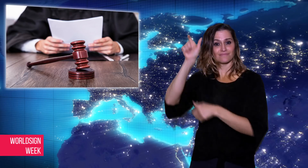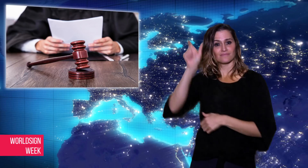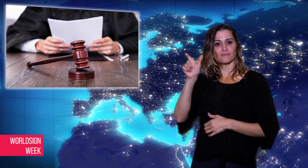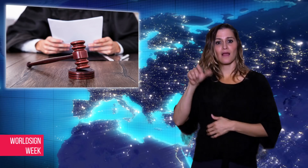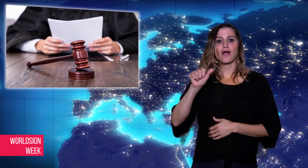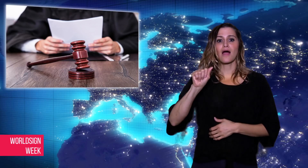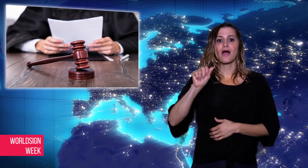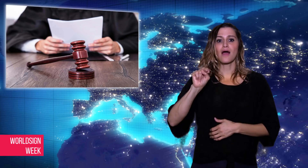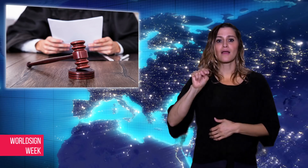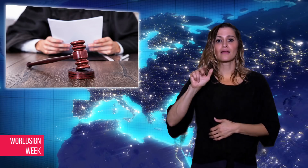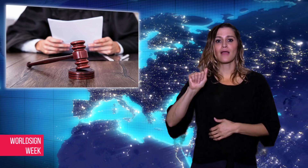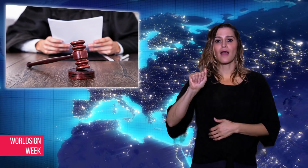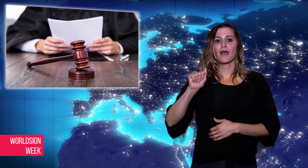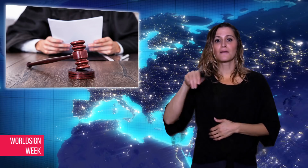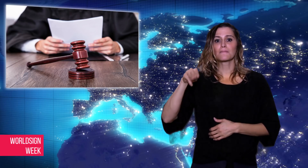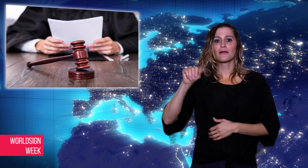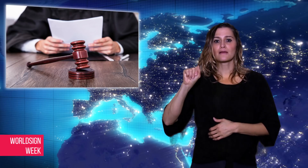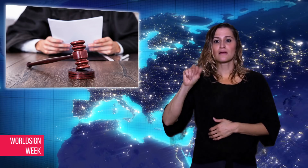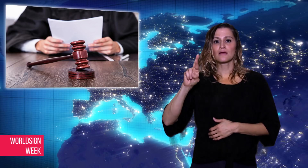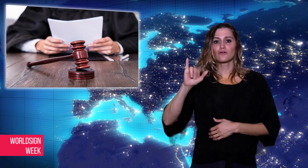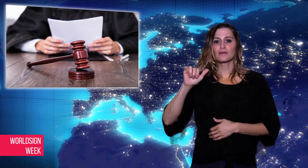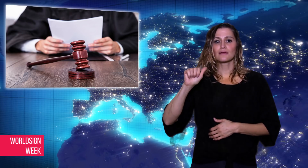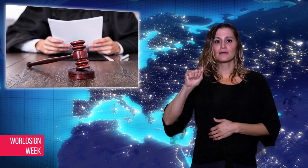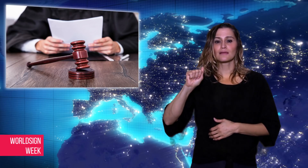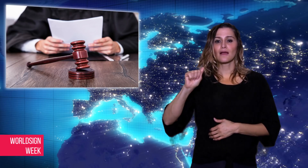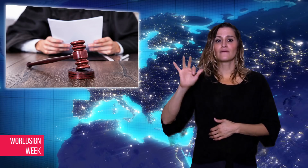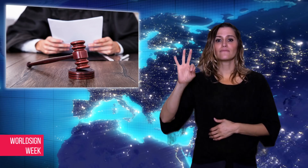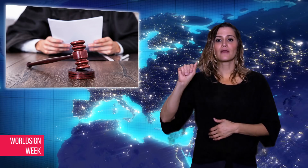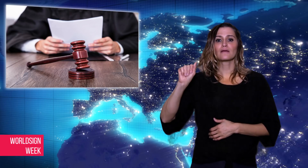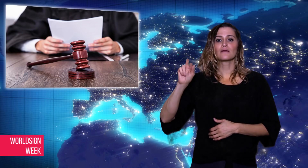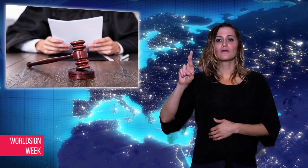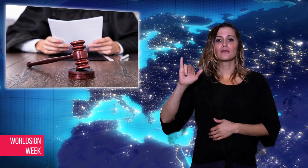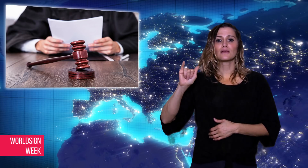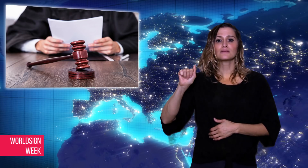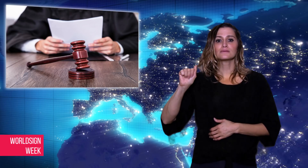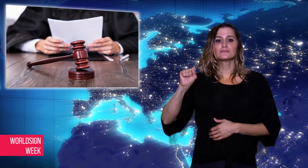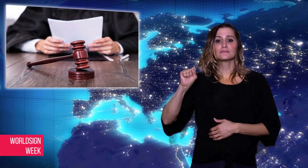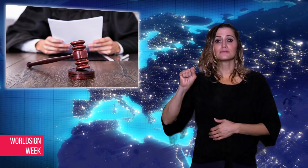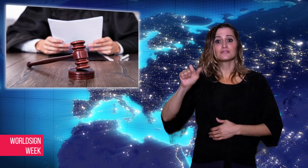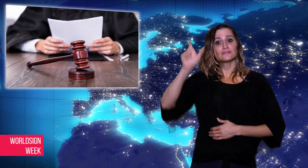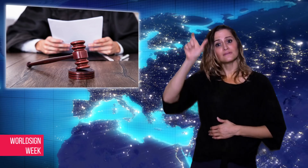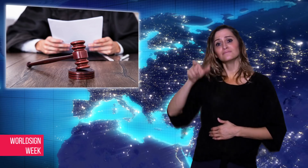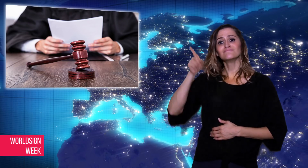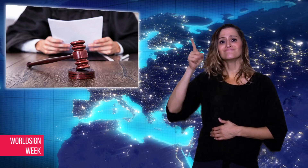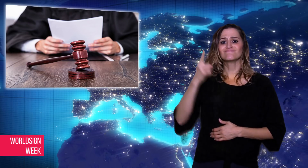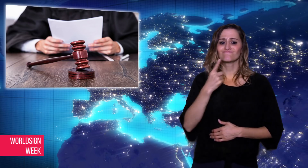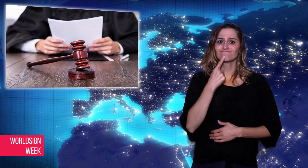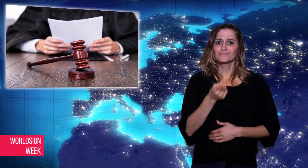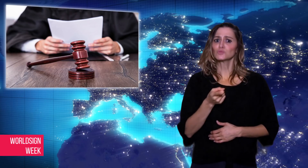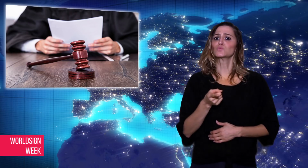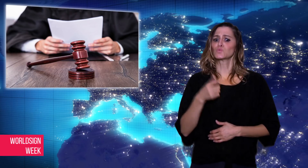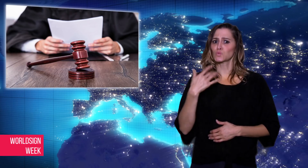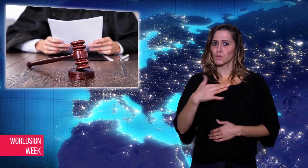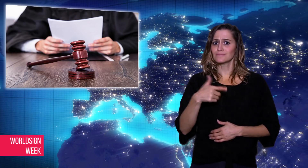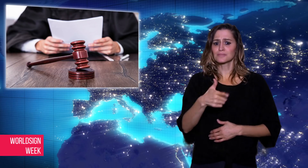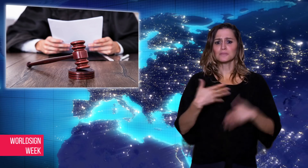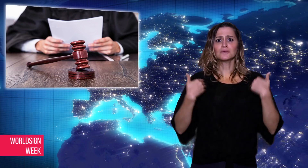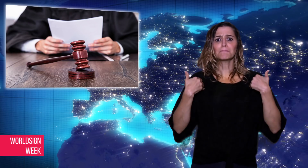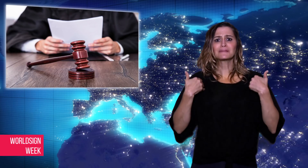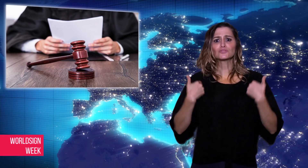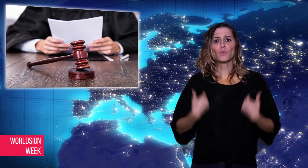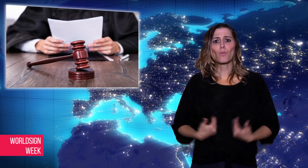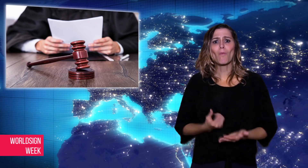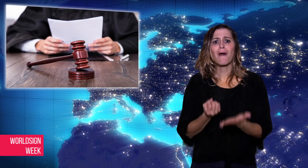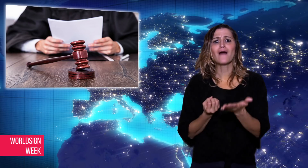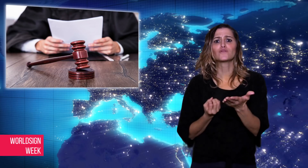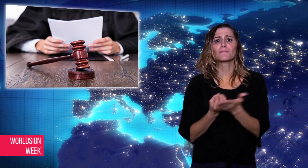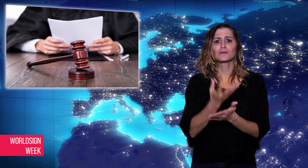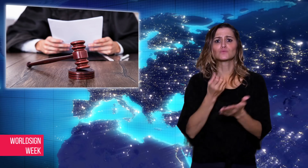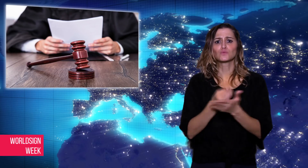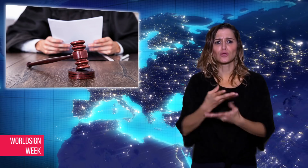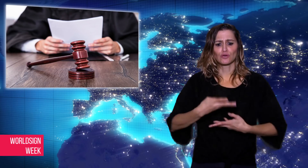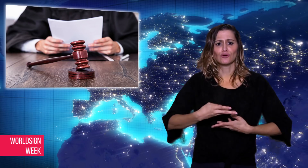face,” HUD Assistant Secretary Anna